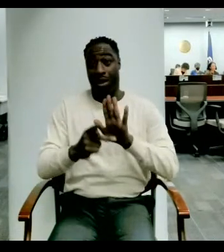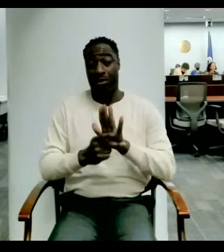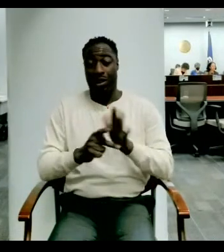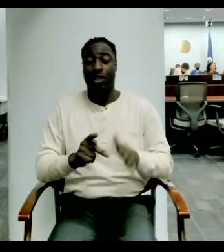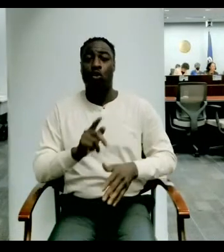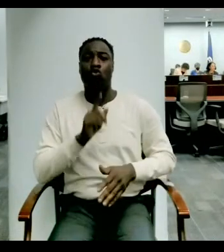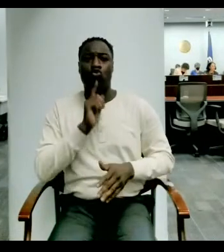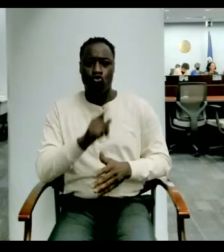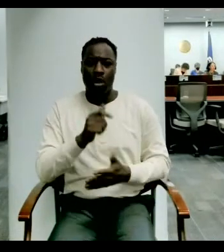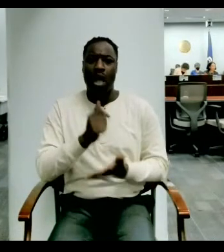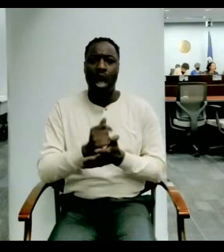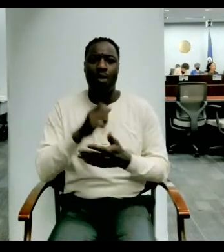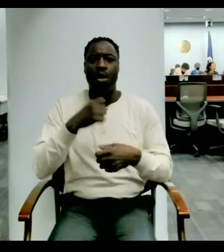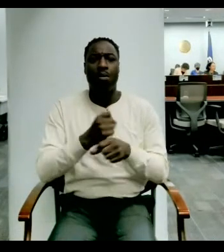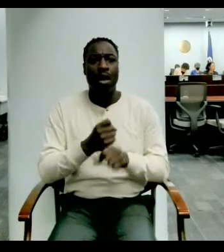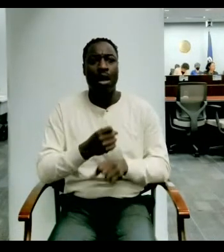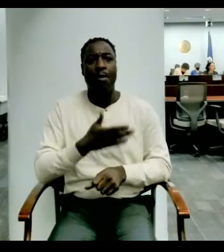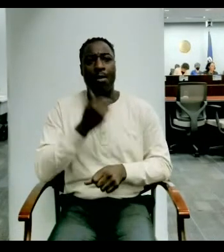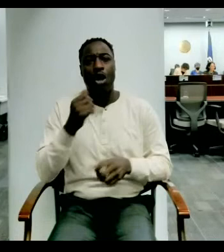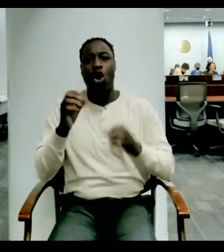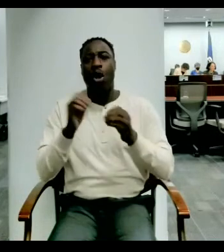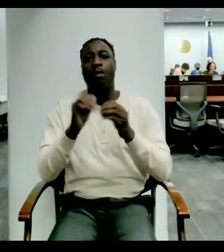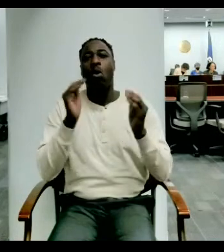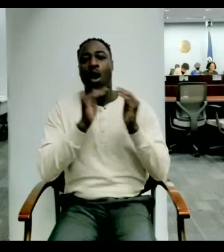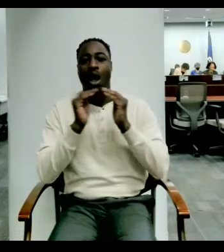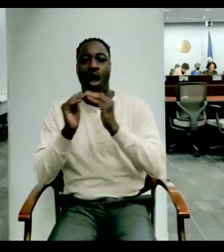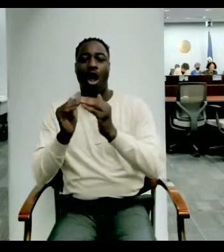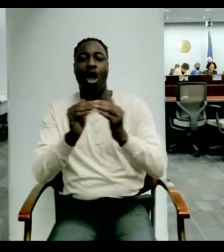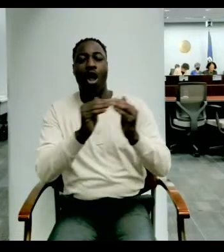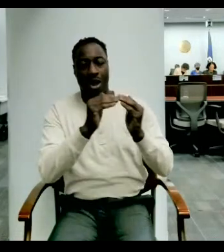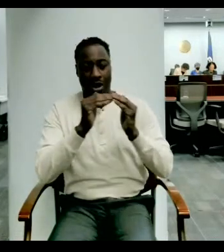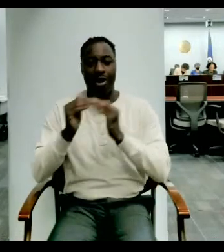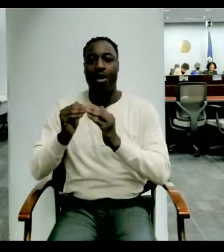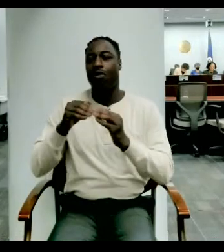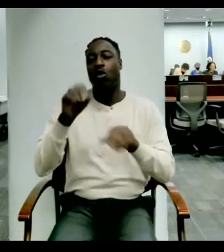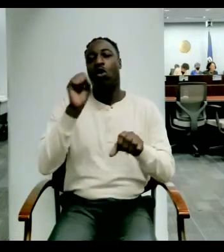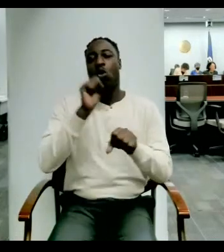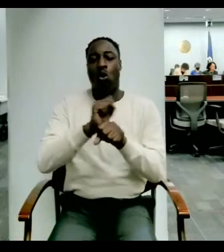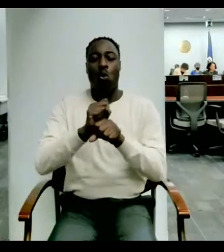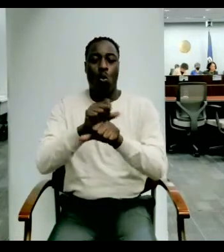really help to make a better and more level playing field for workers in this country.